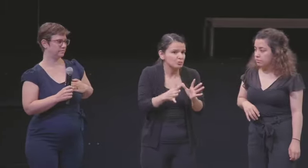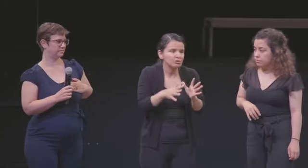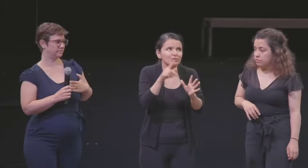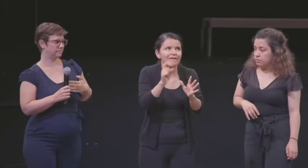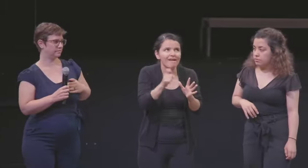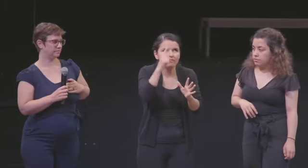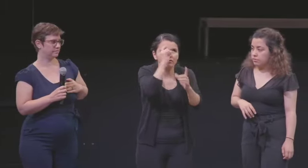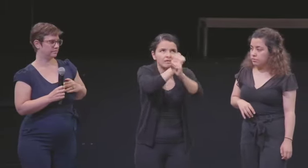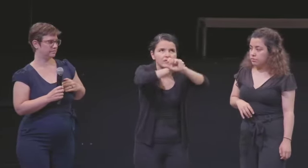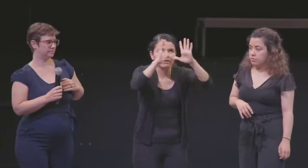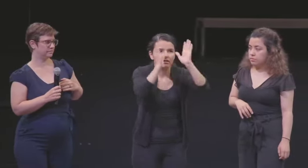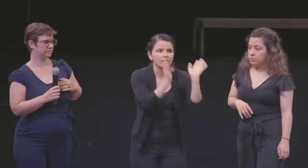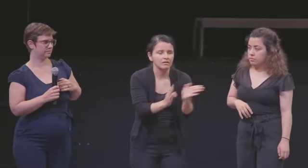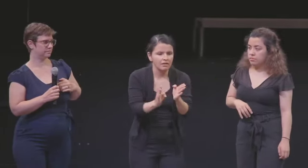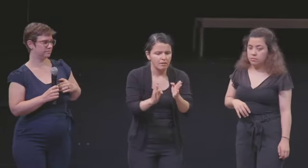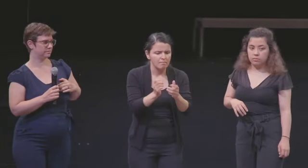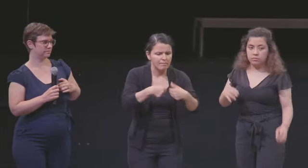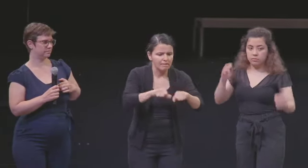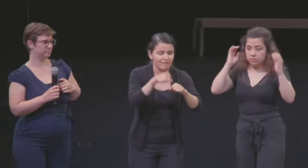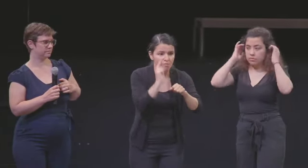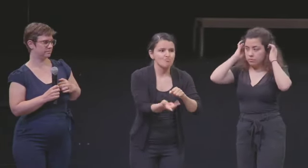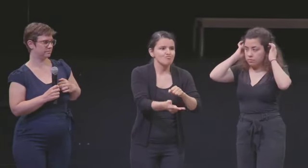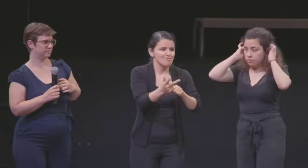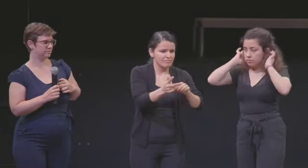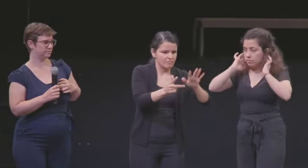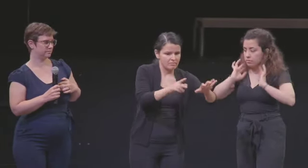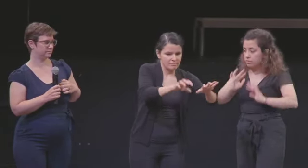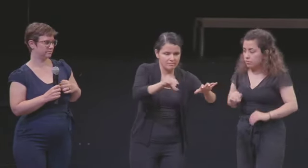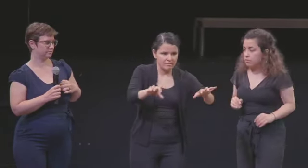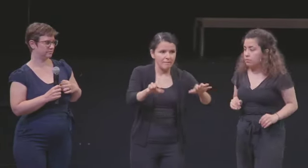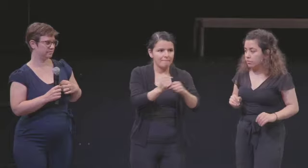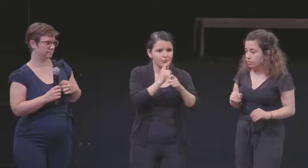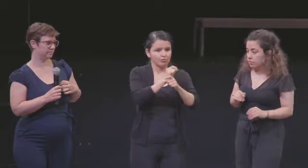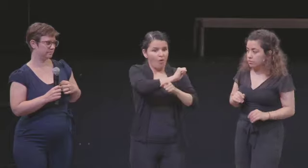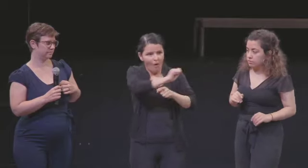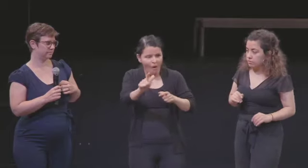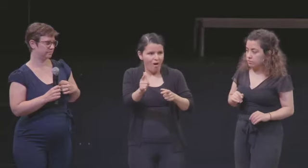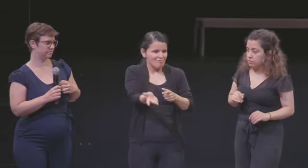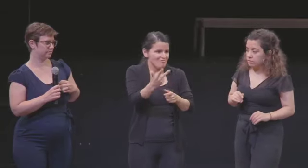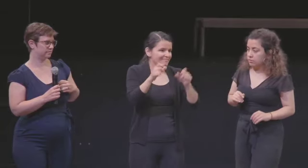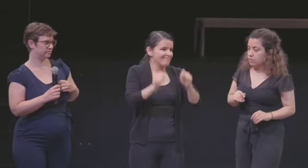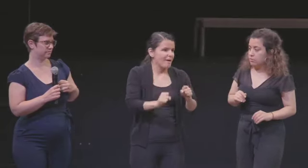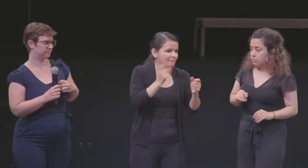that's still not providing access. So you need to really look